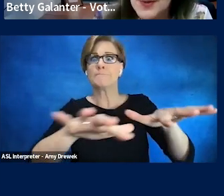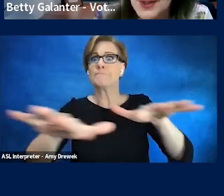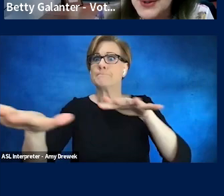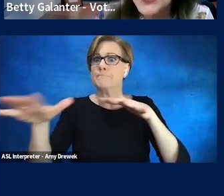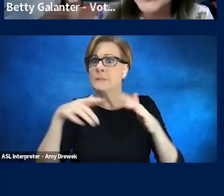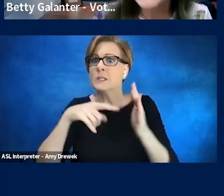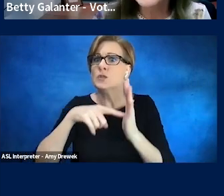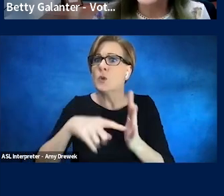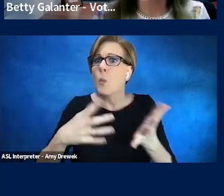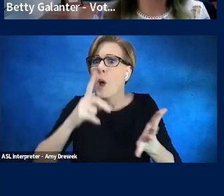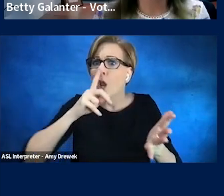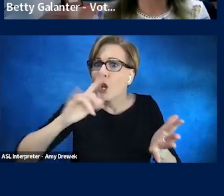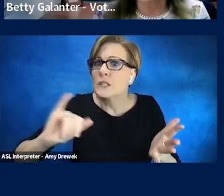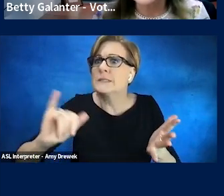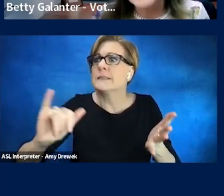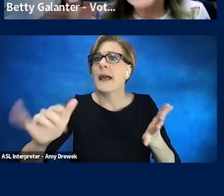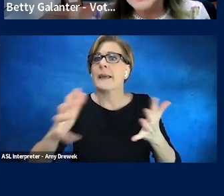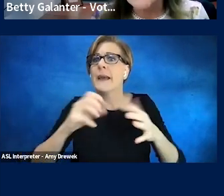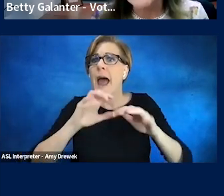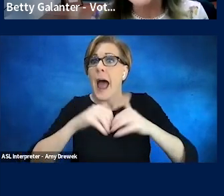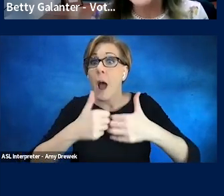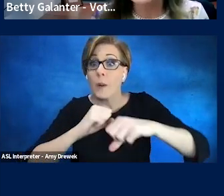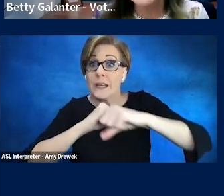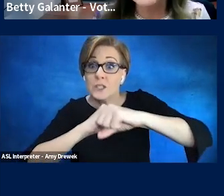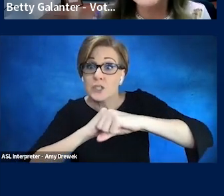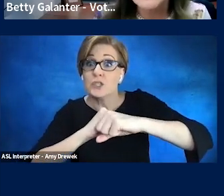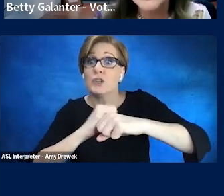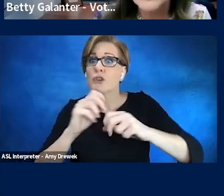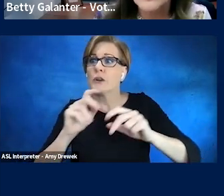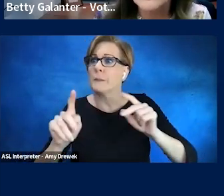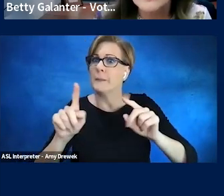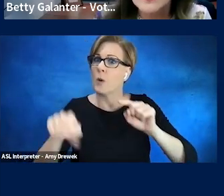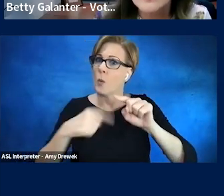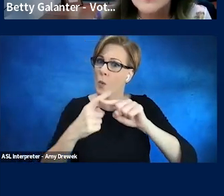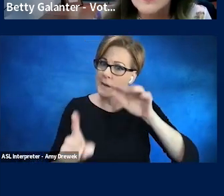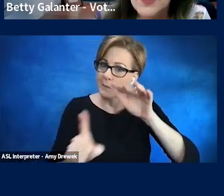security features, so that you can see firsthand you how Maricopa County elections are conducted